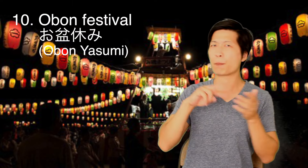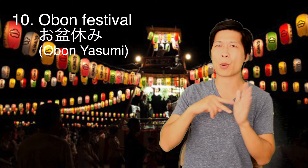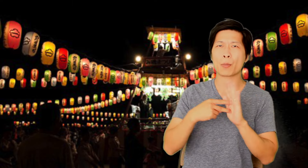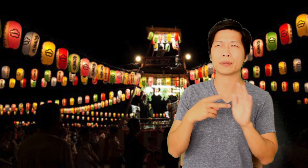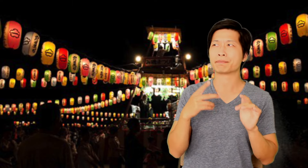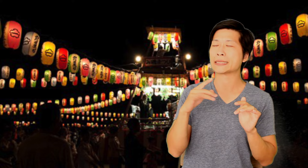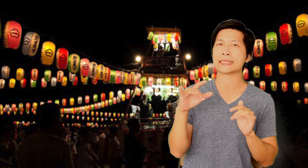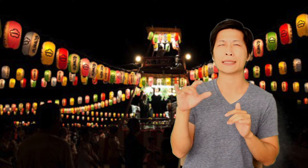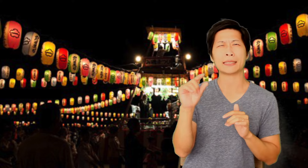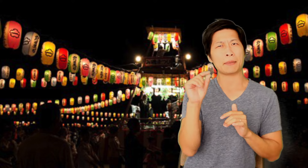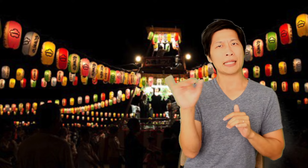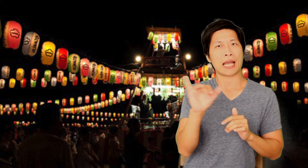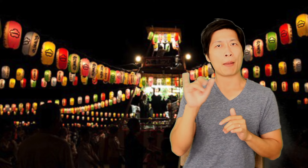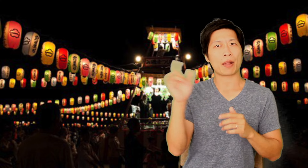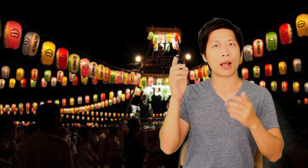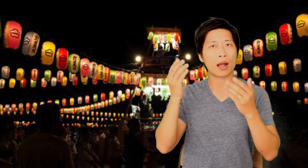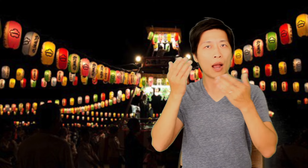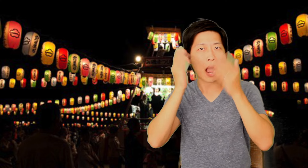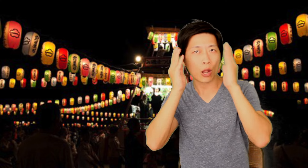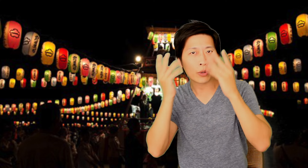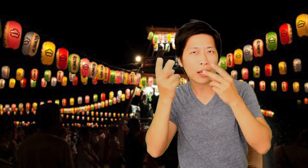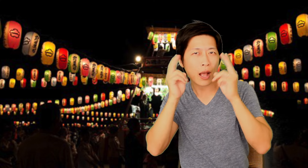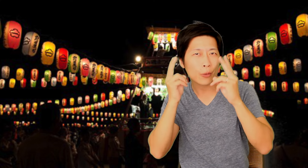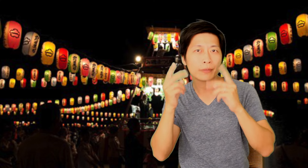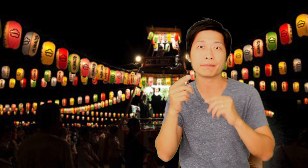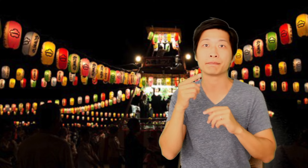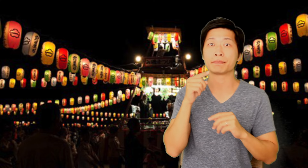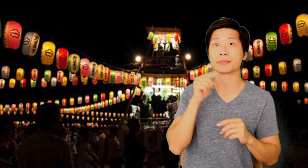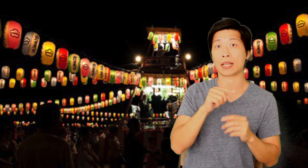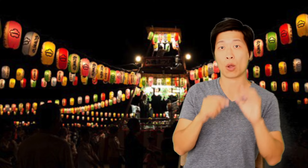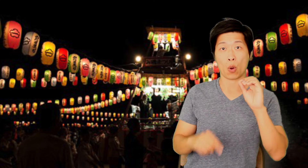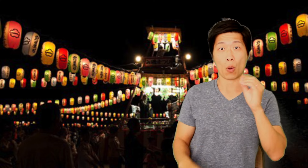our Halloween. Obon is the welcoming